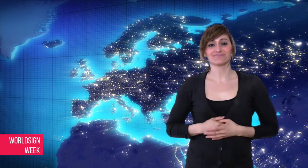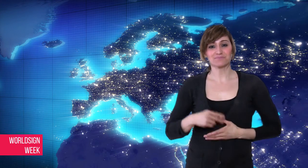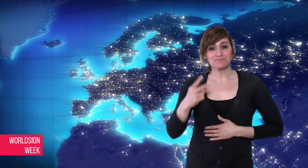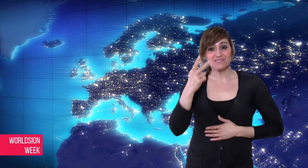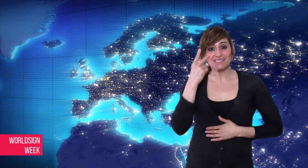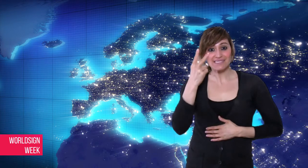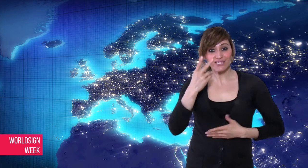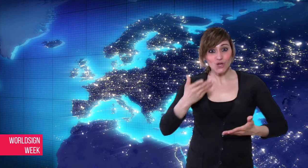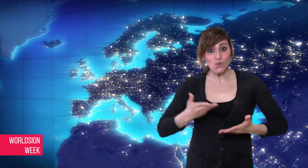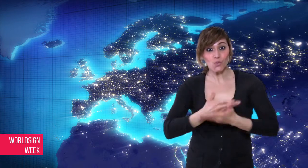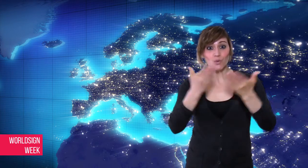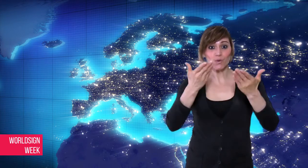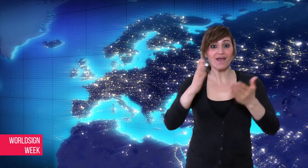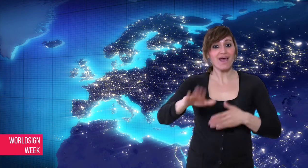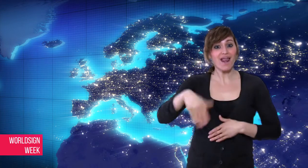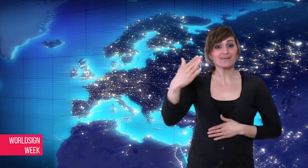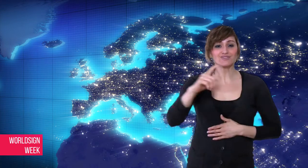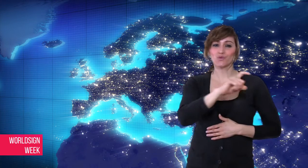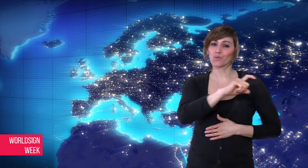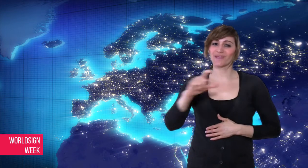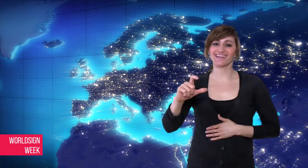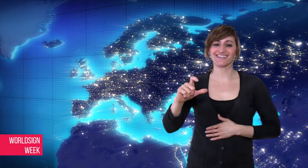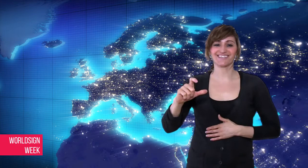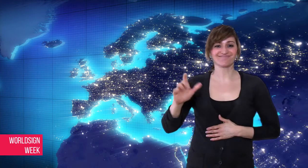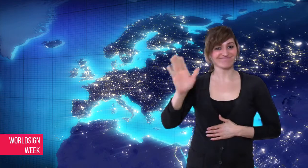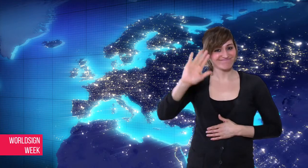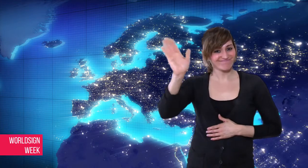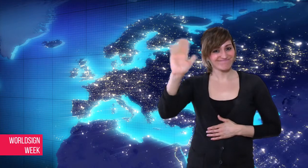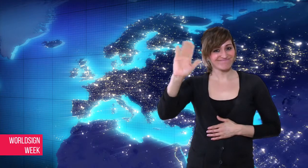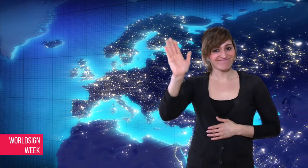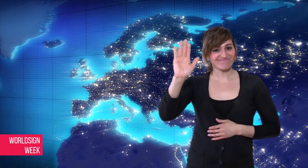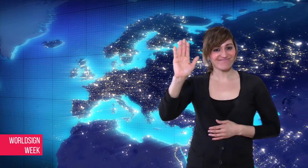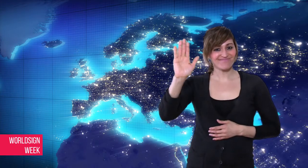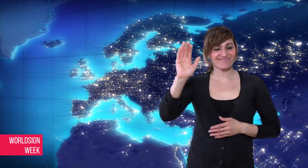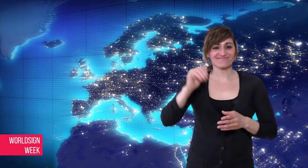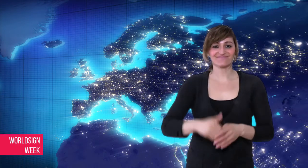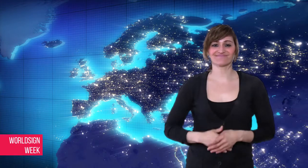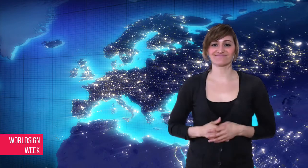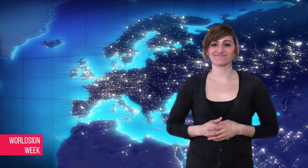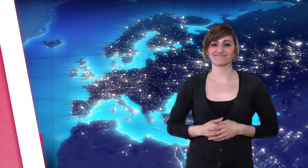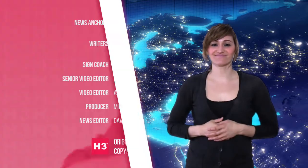See you next week.